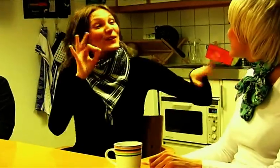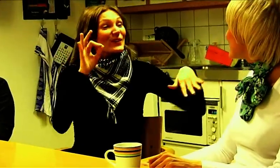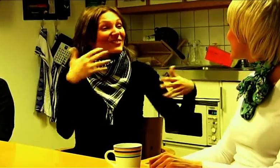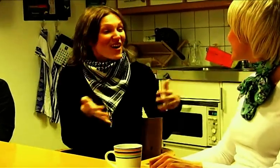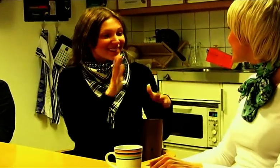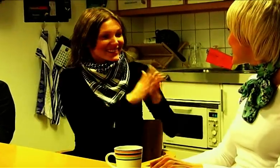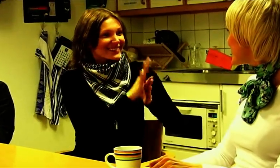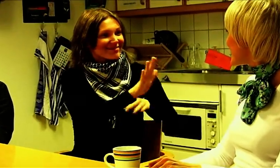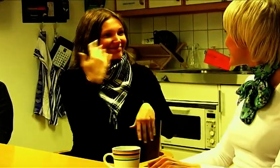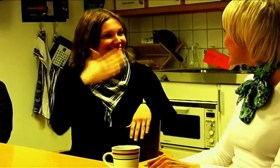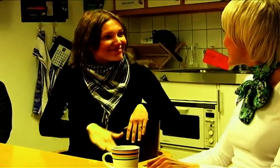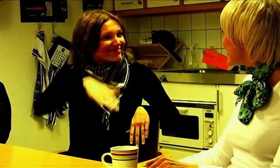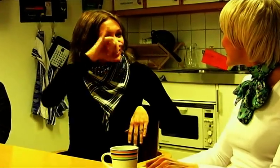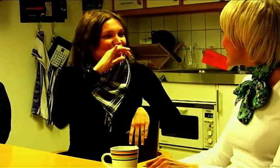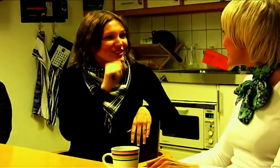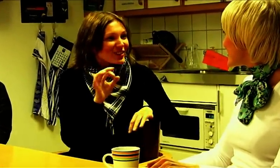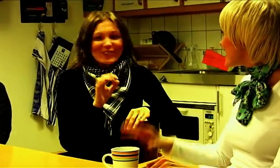What were your childhood in Russia like?